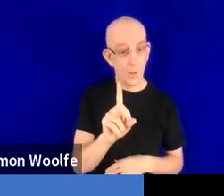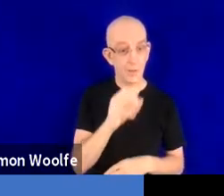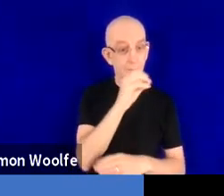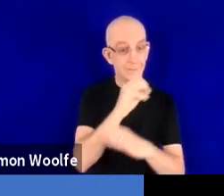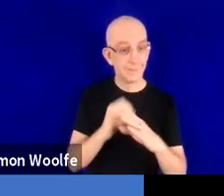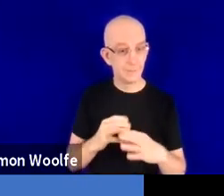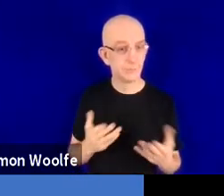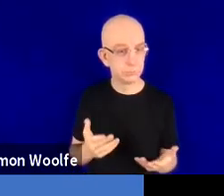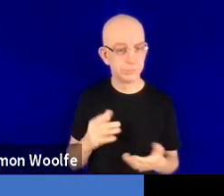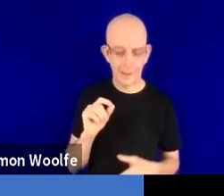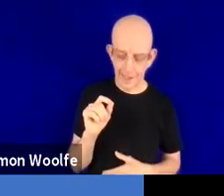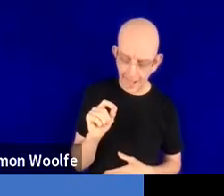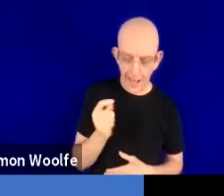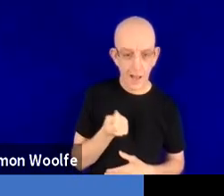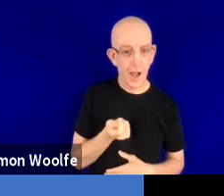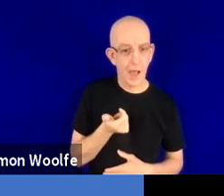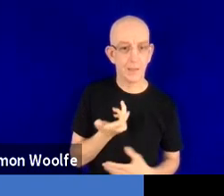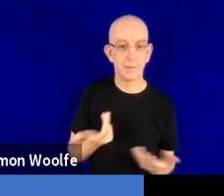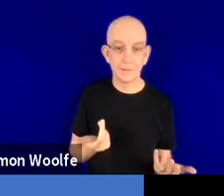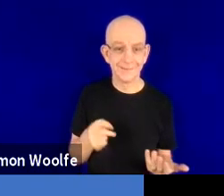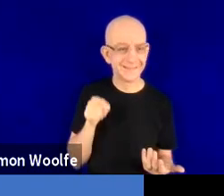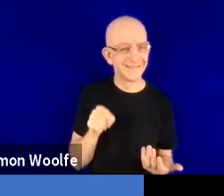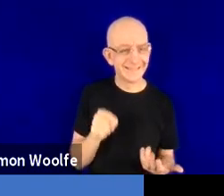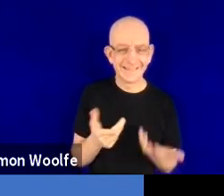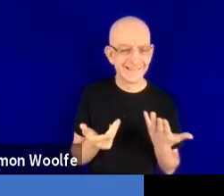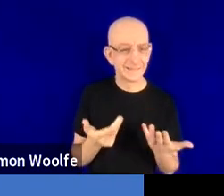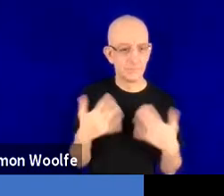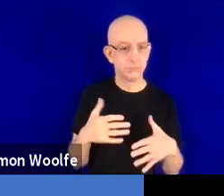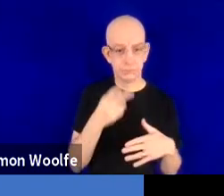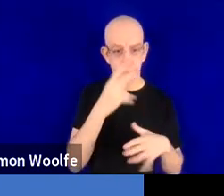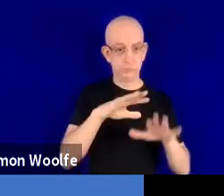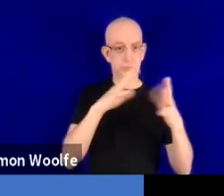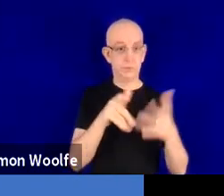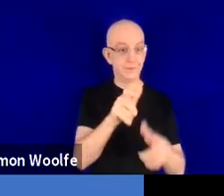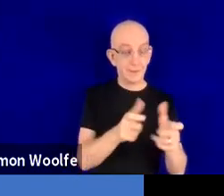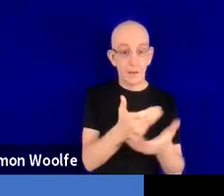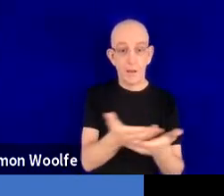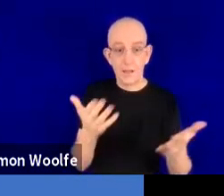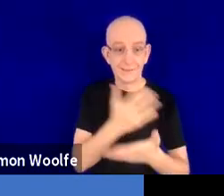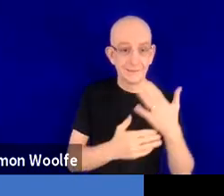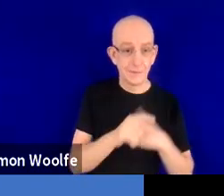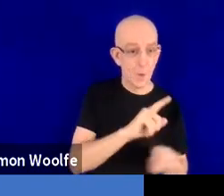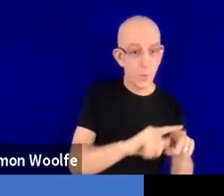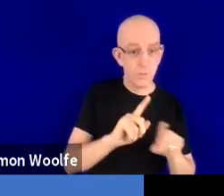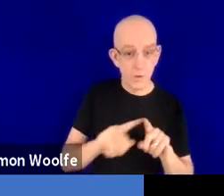with how one measures disability in different countries and the discrepancy mean this is a slightly more kind of consistent way to look between countries